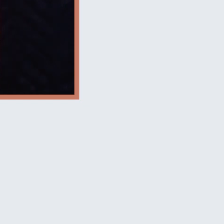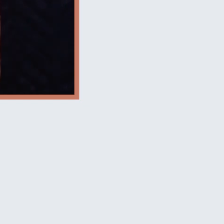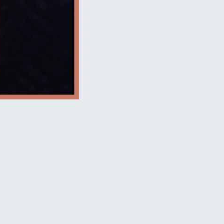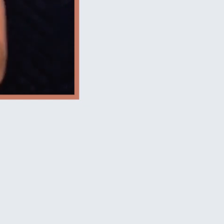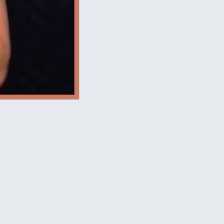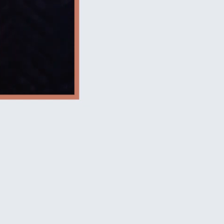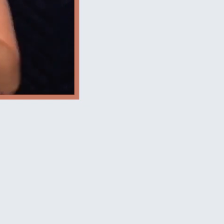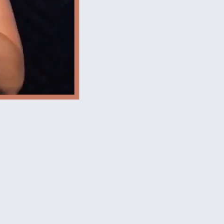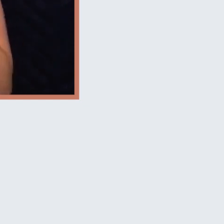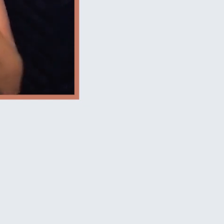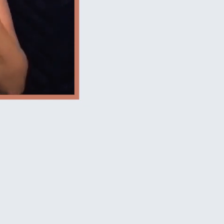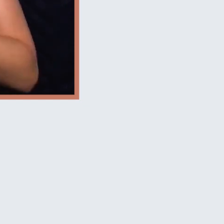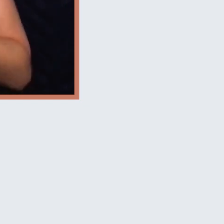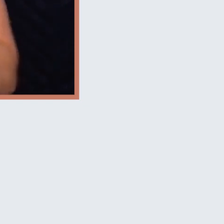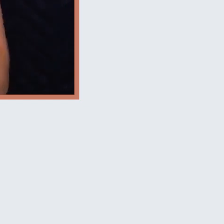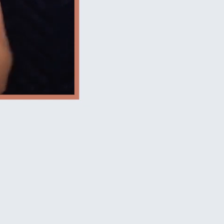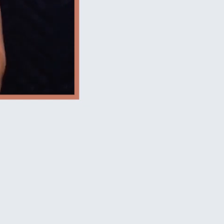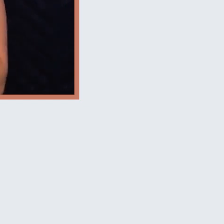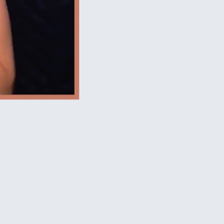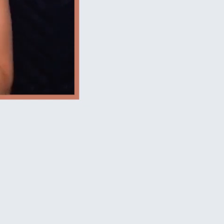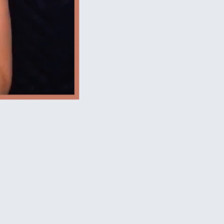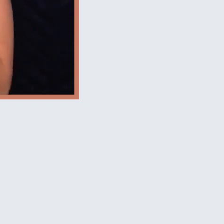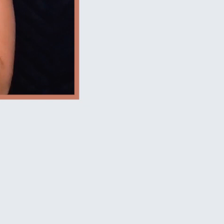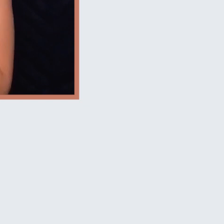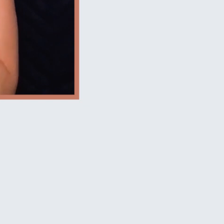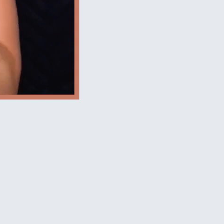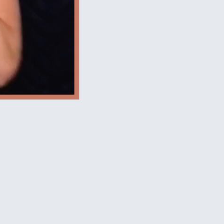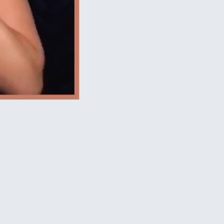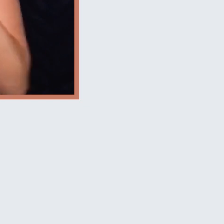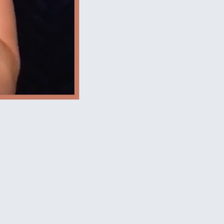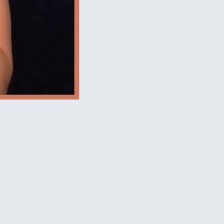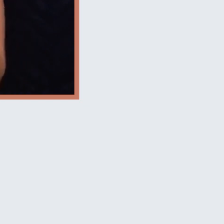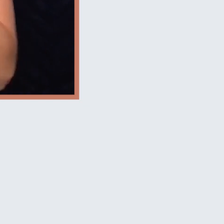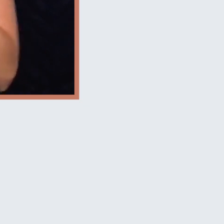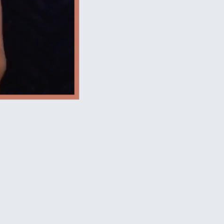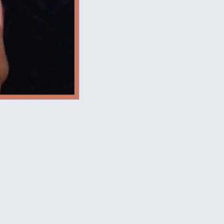Whether it's your culture or our culture, we're all a minority within the industry,